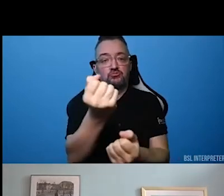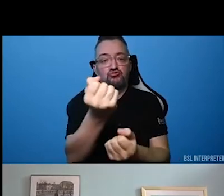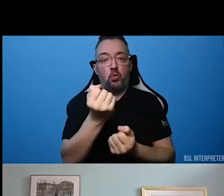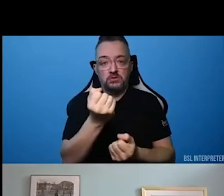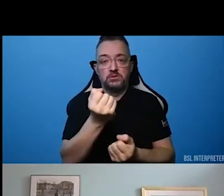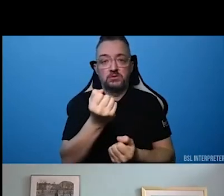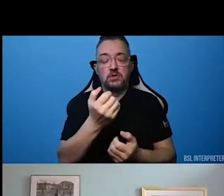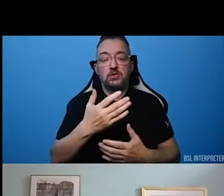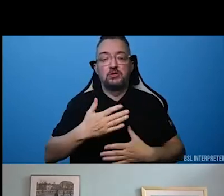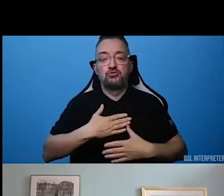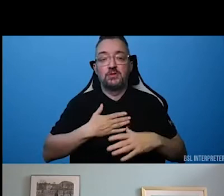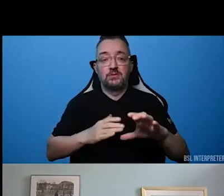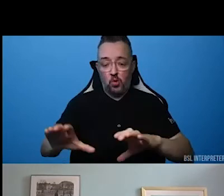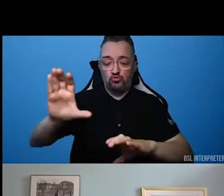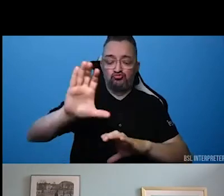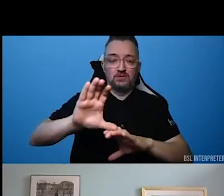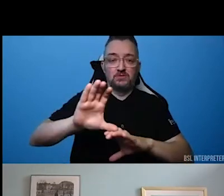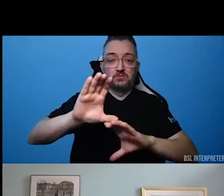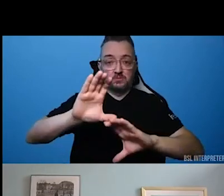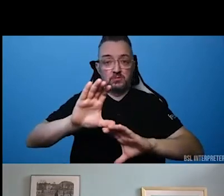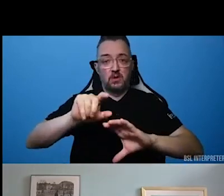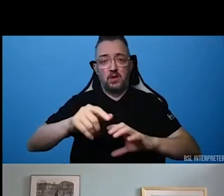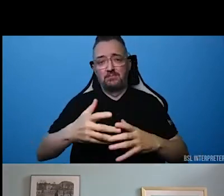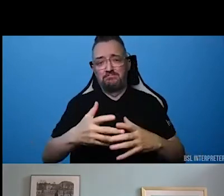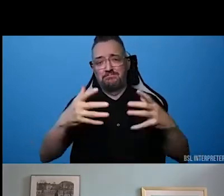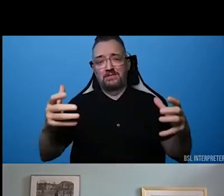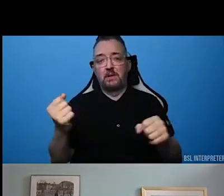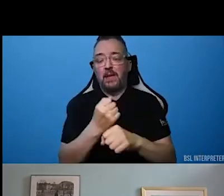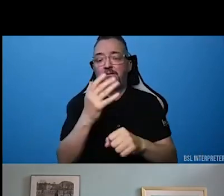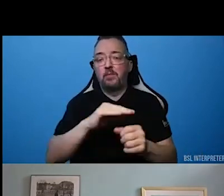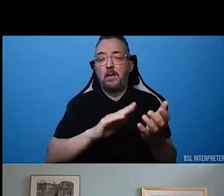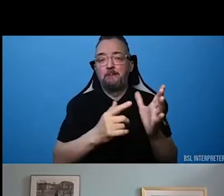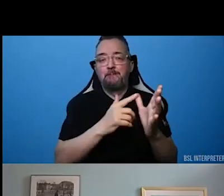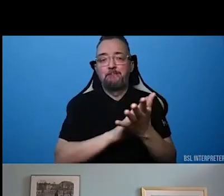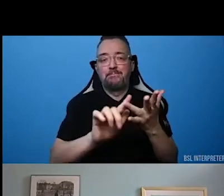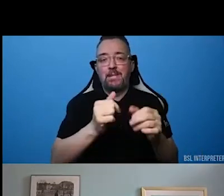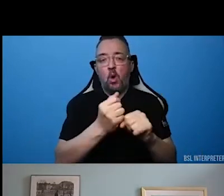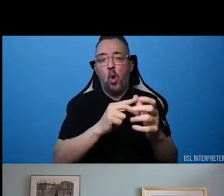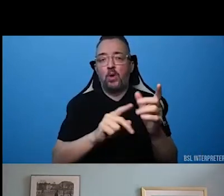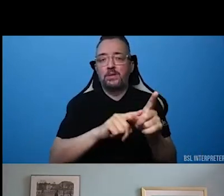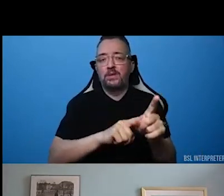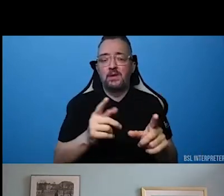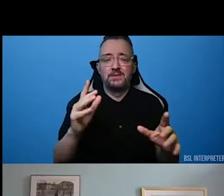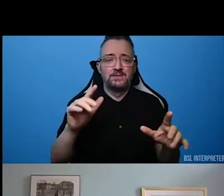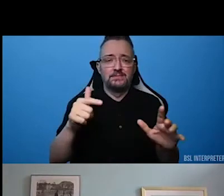Which is utterly huge and magnificent made of mahogany such a rich, deep, brown, majestic feel.